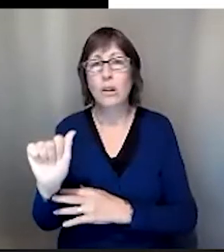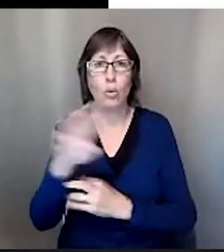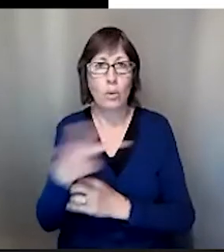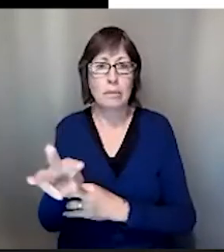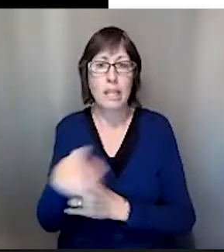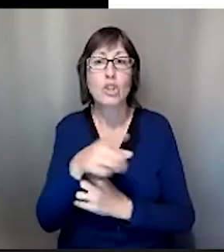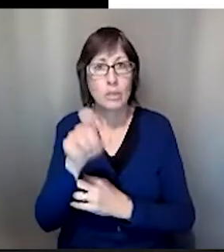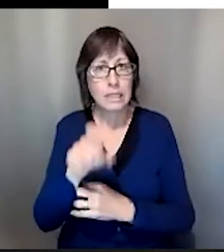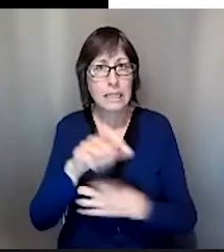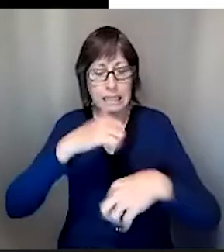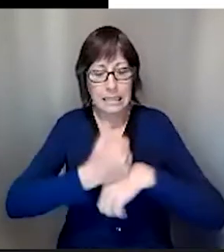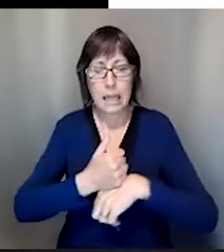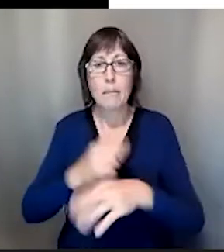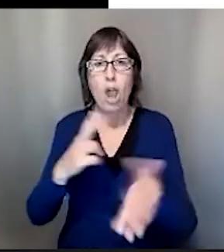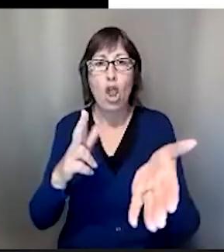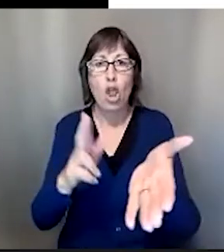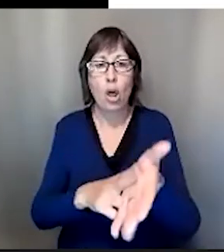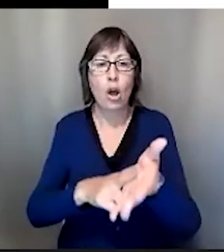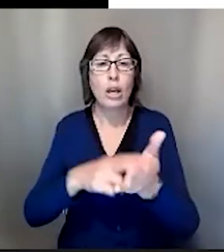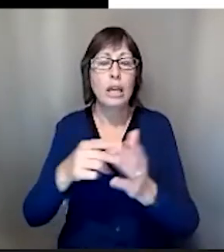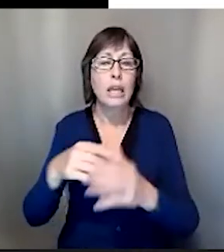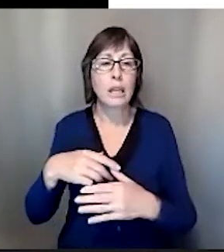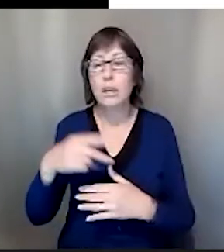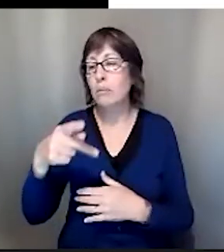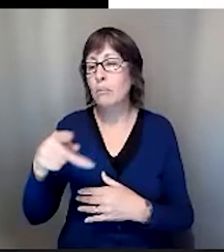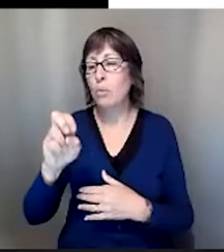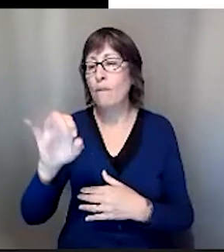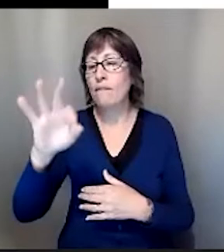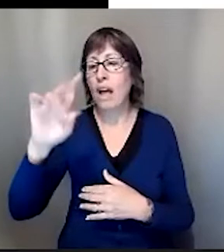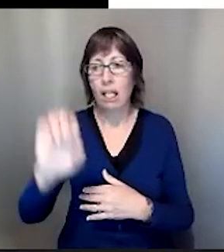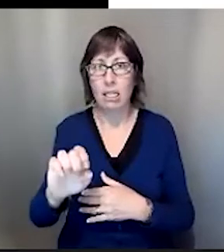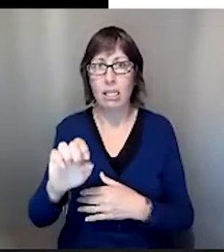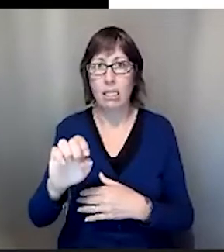your login profile to access the online application forms.